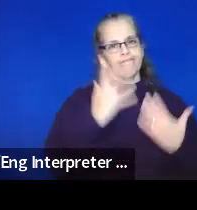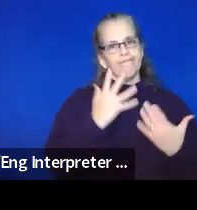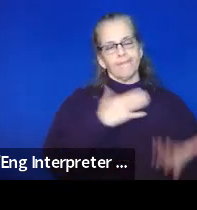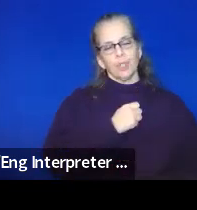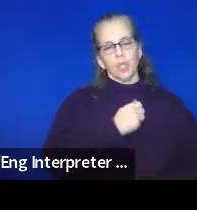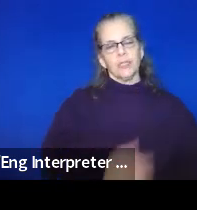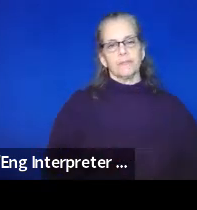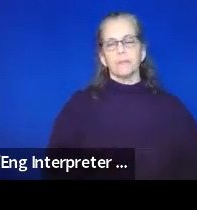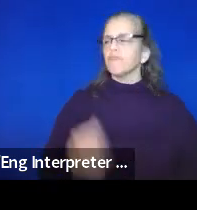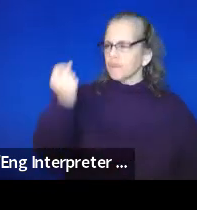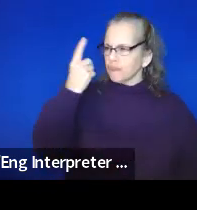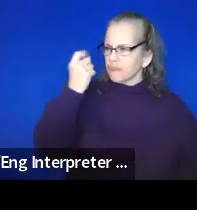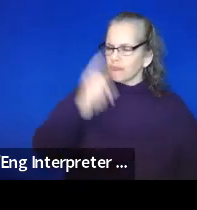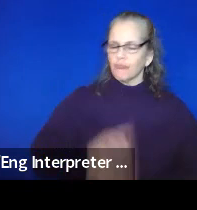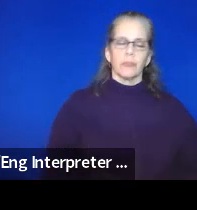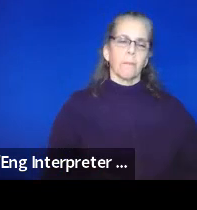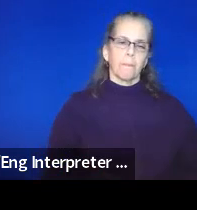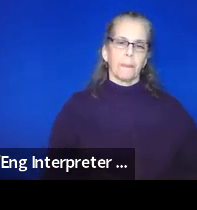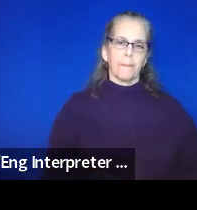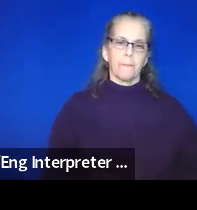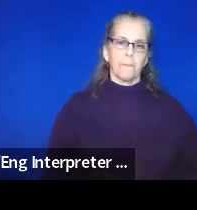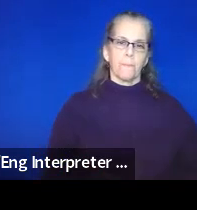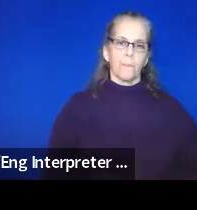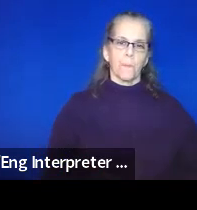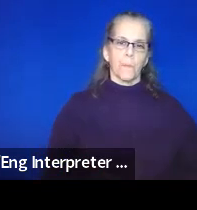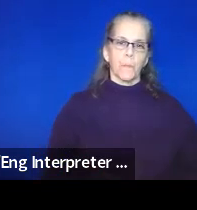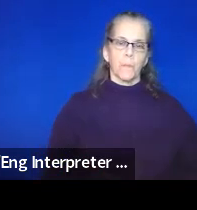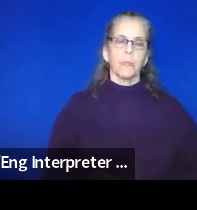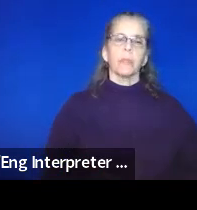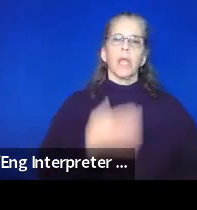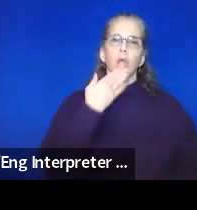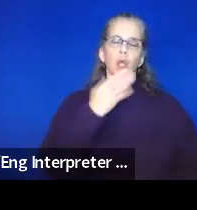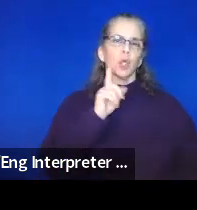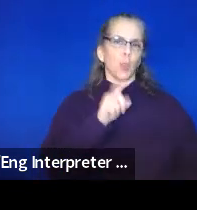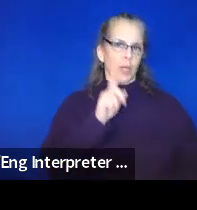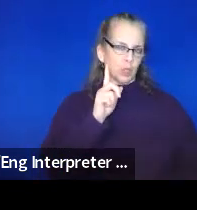Yep, understood. This is a very good question: So, for those